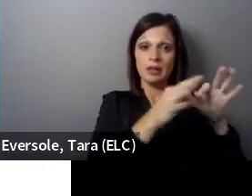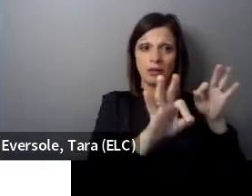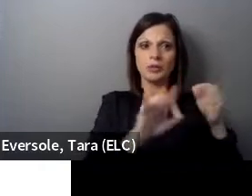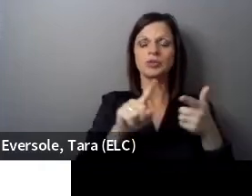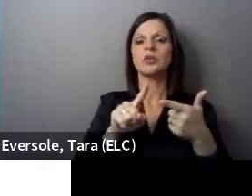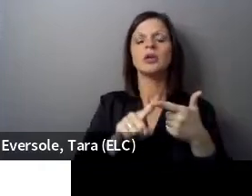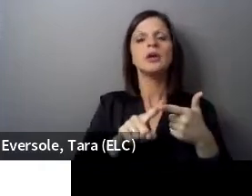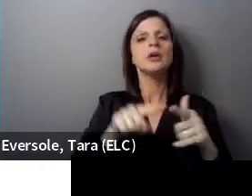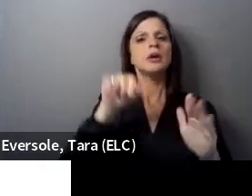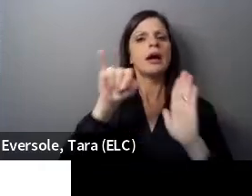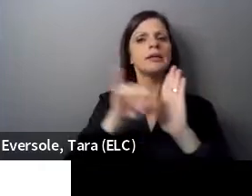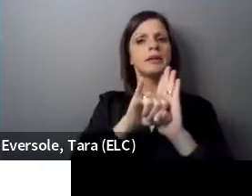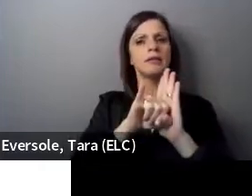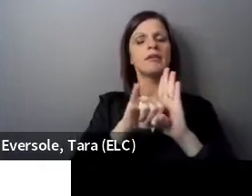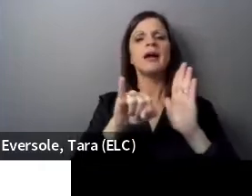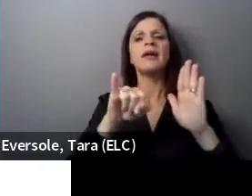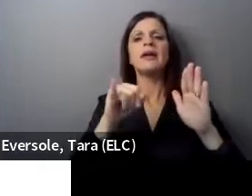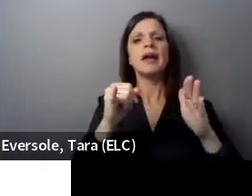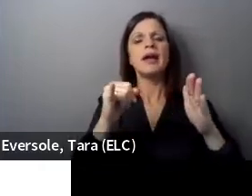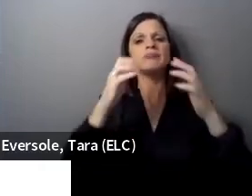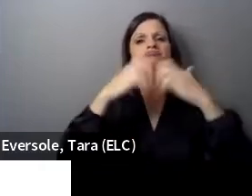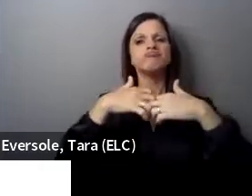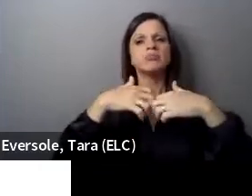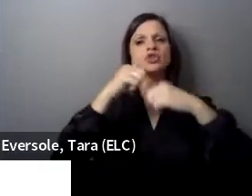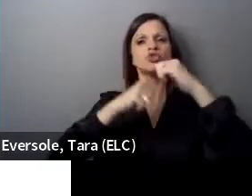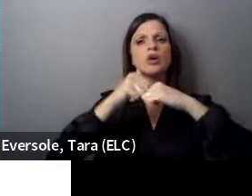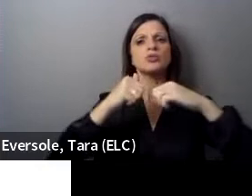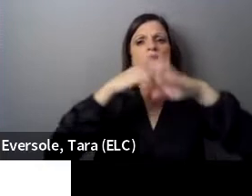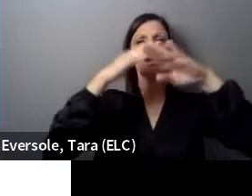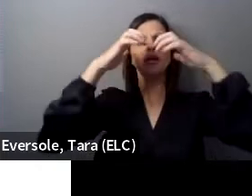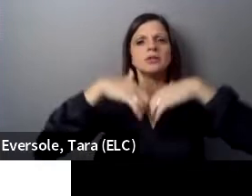and we will talk about this more in a moment.